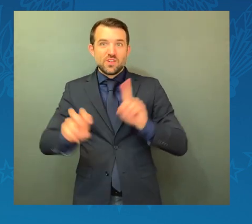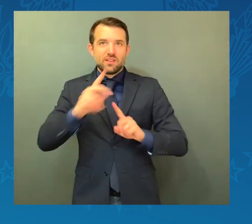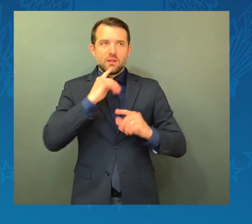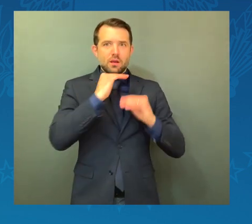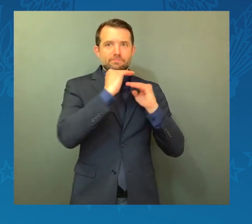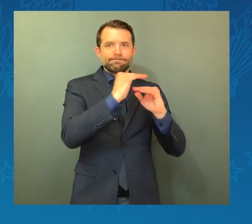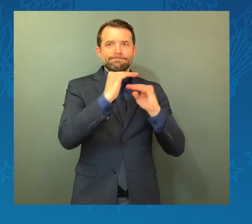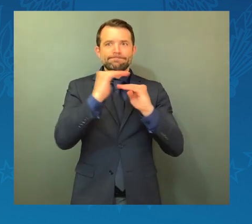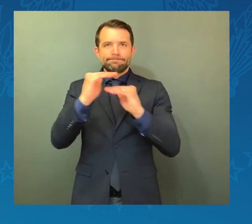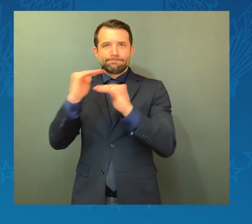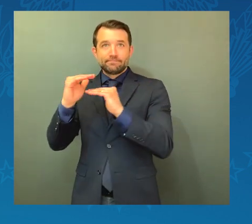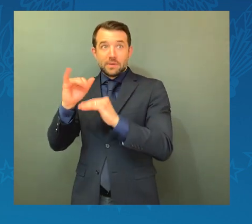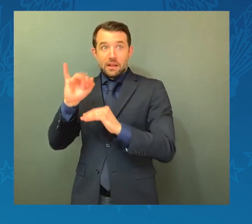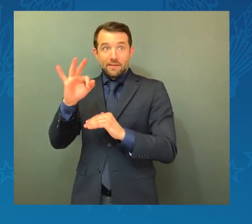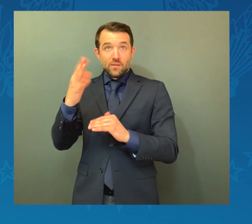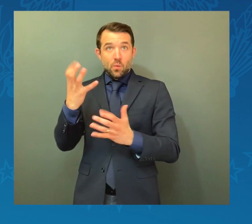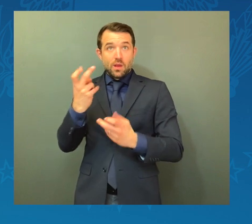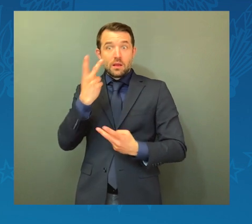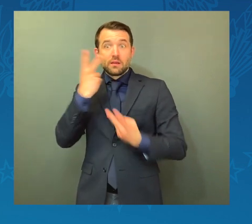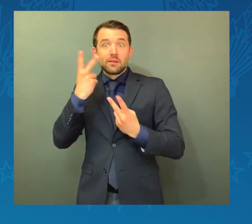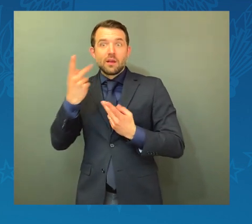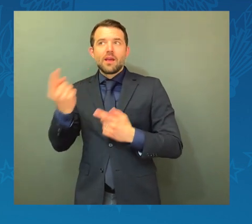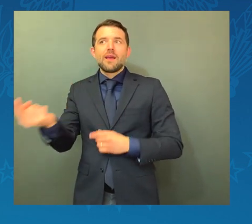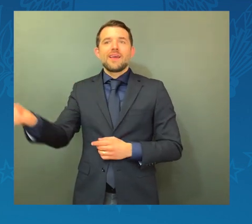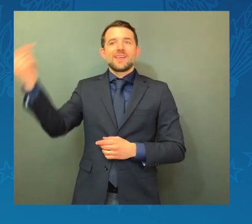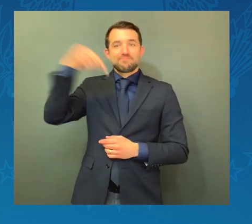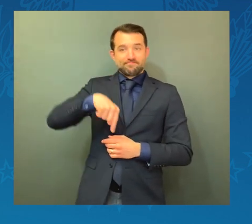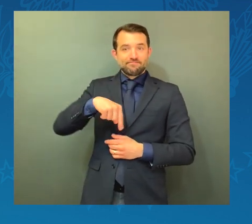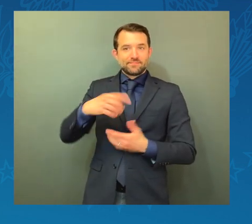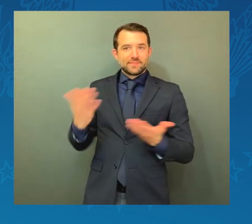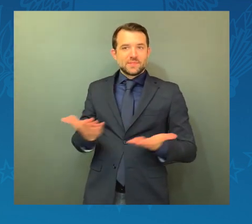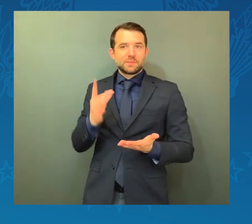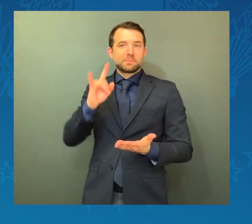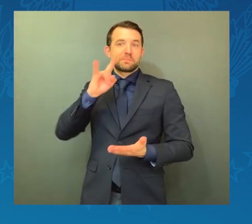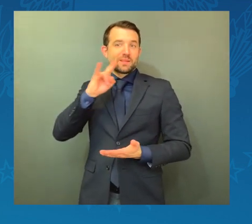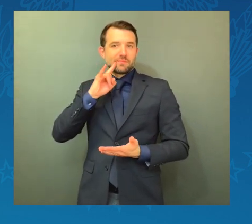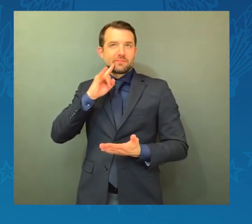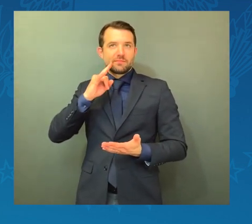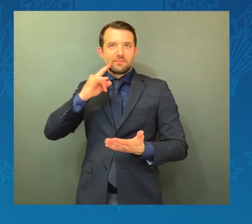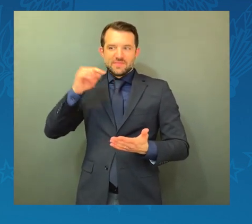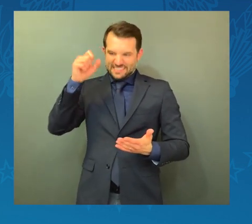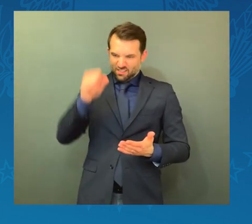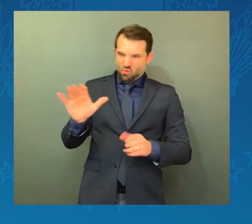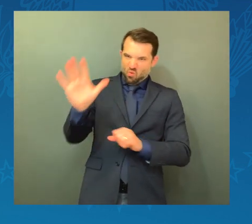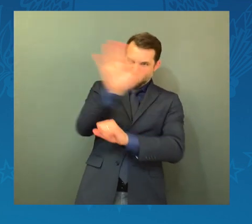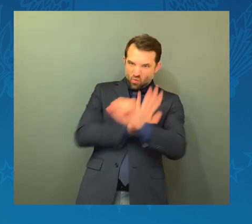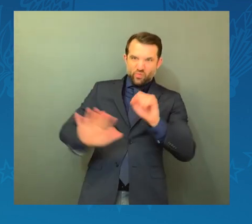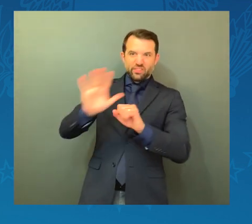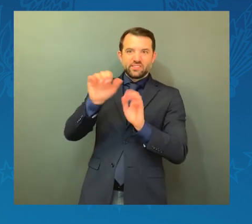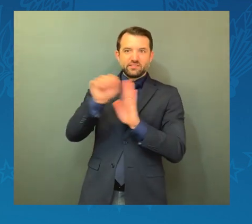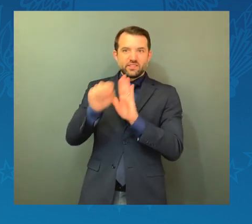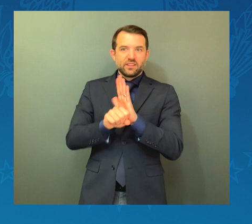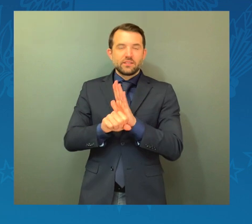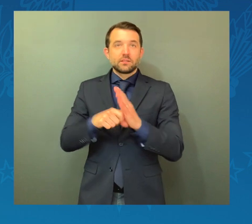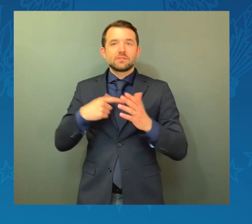what's going on, you come to the Mississippi Delta." So here I am. So here I am.